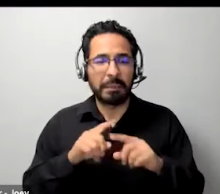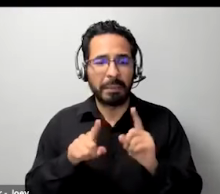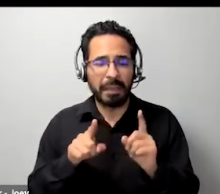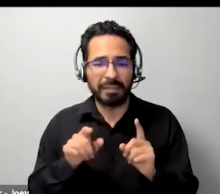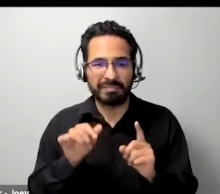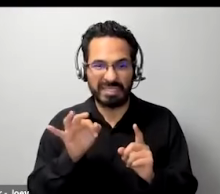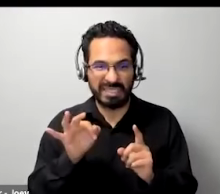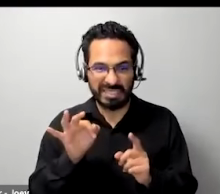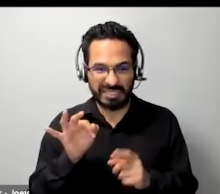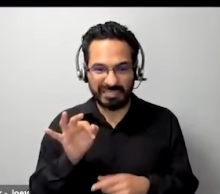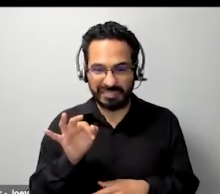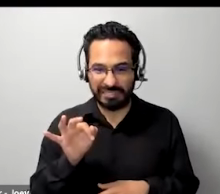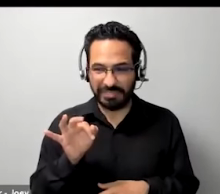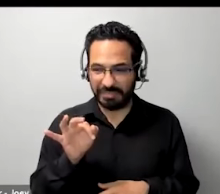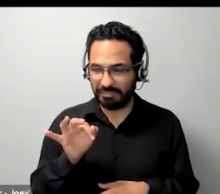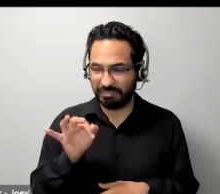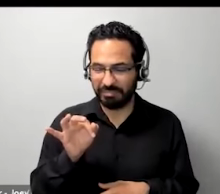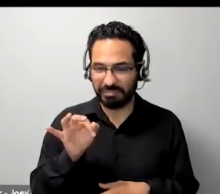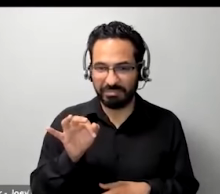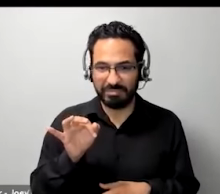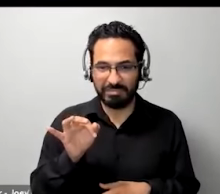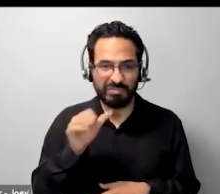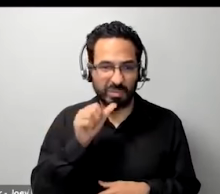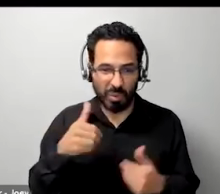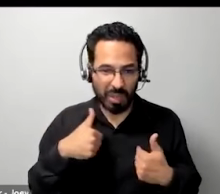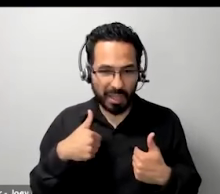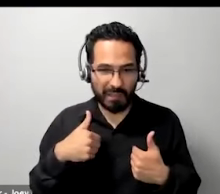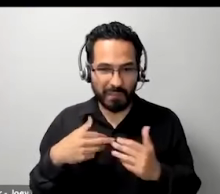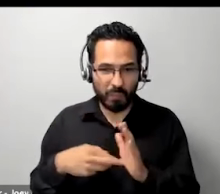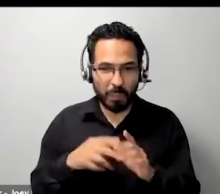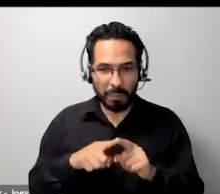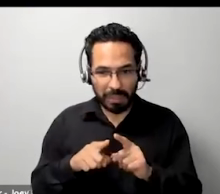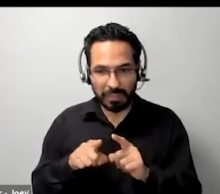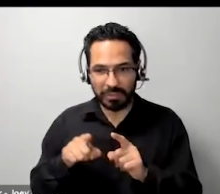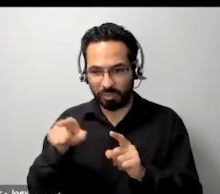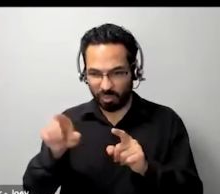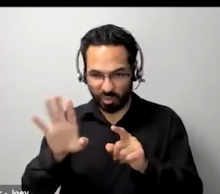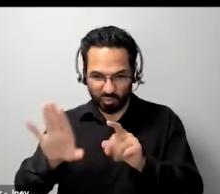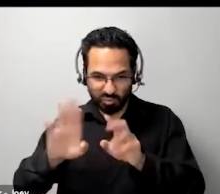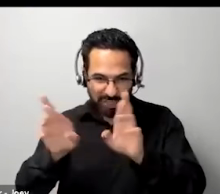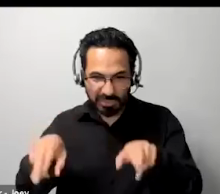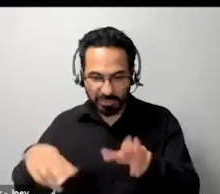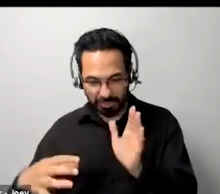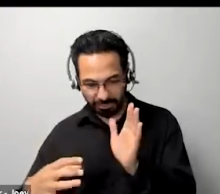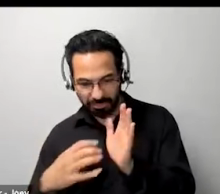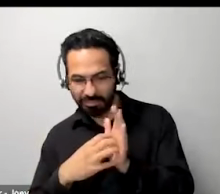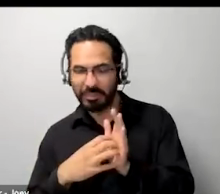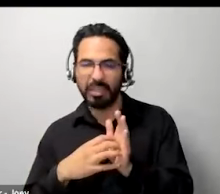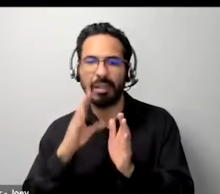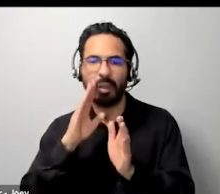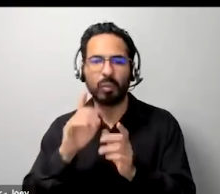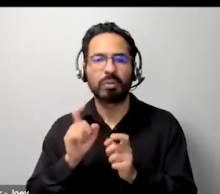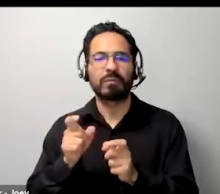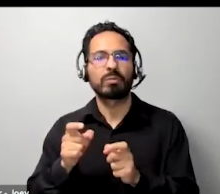the fact that it's on your resume, gives you a leg up over some of your competition,